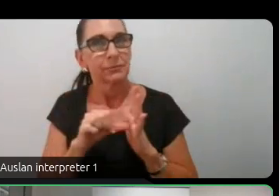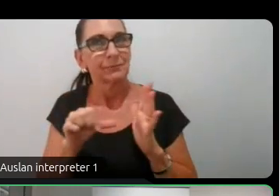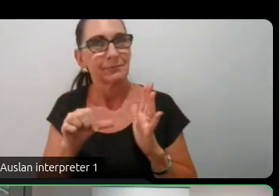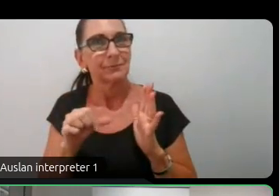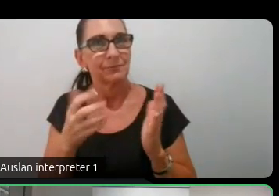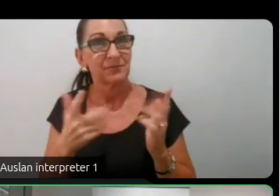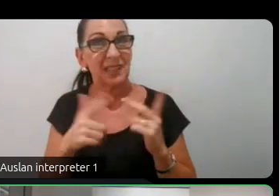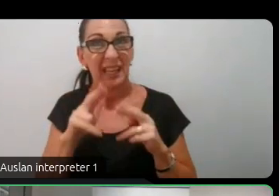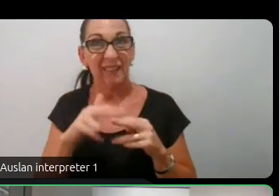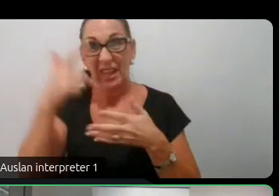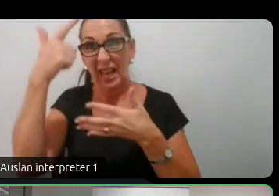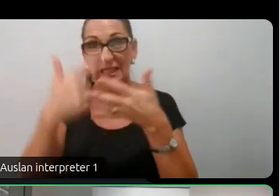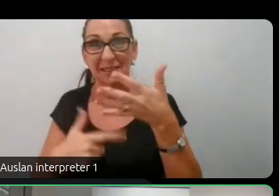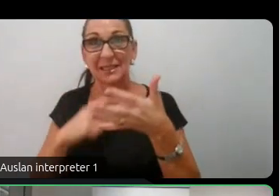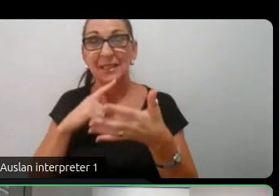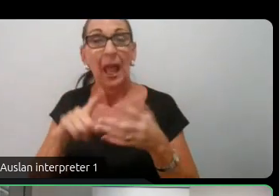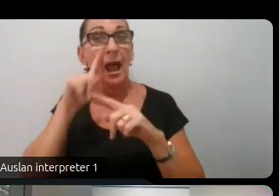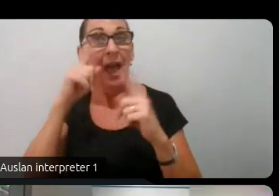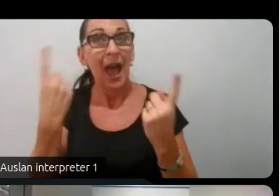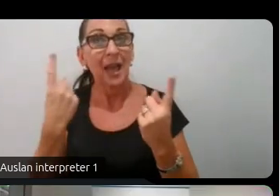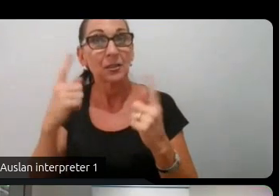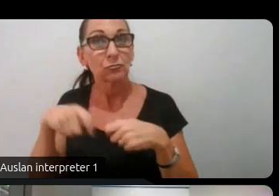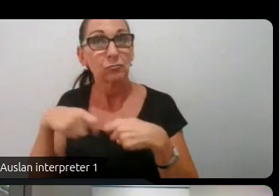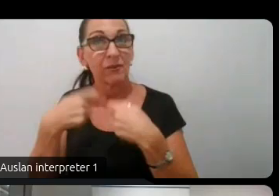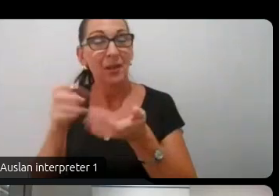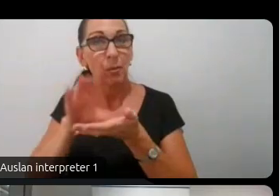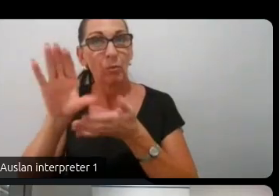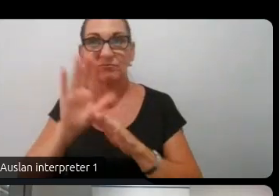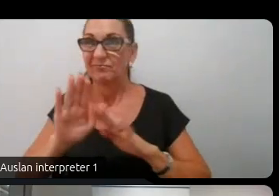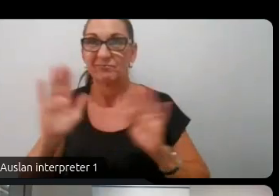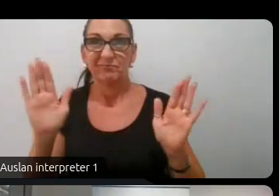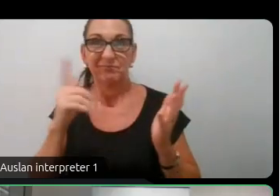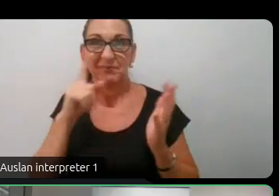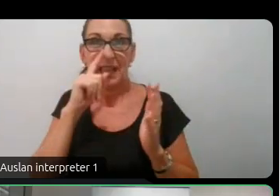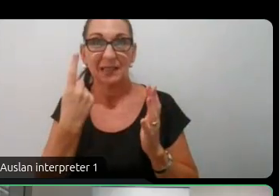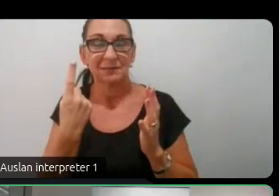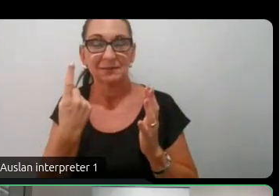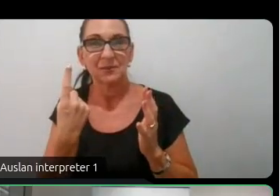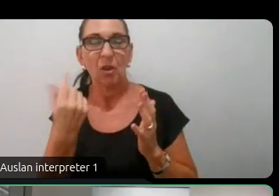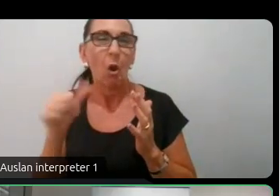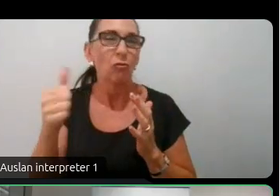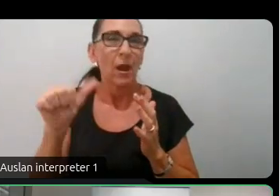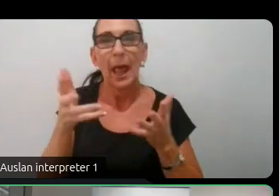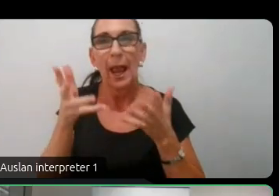it's not. And that is the end of the story. If it's not included in that not NDIS support list,